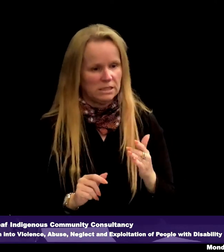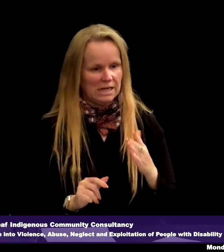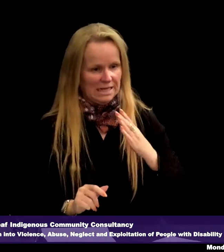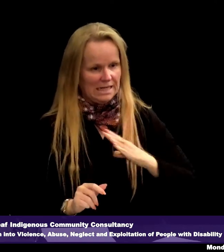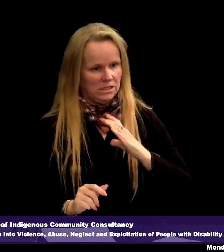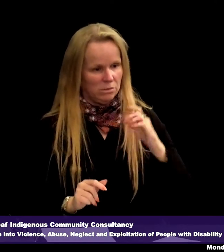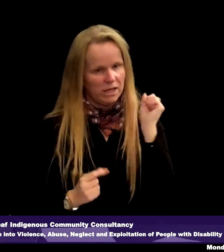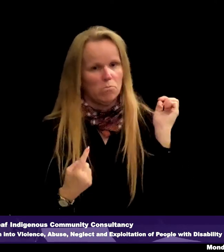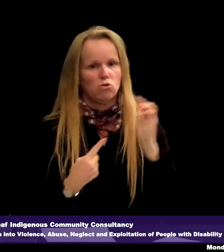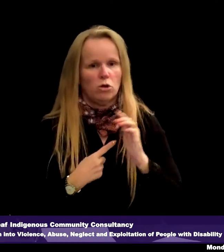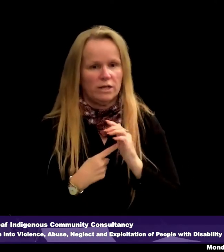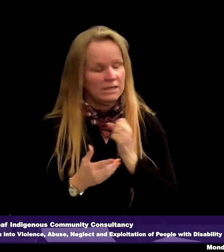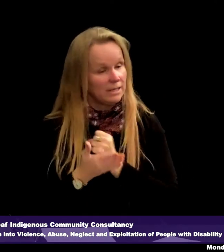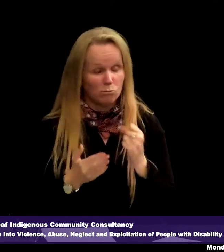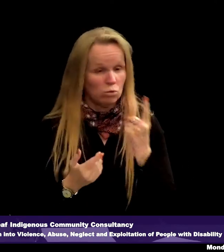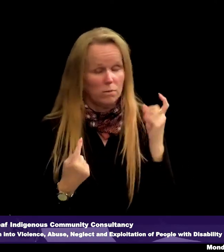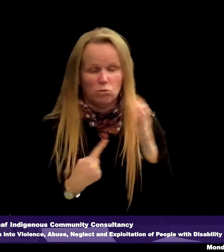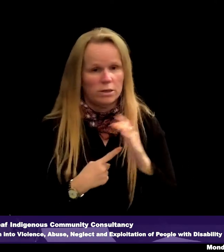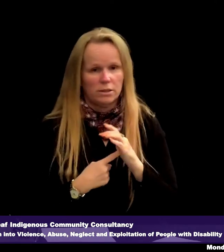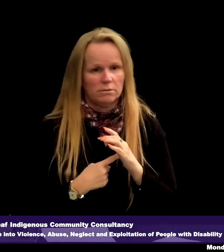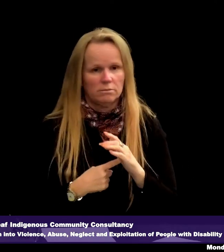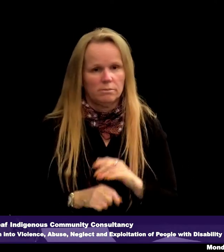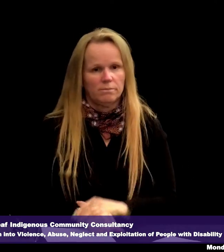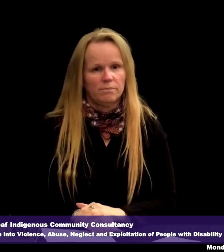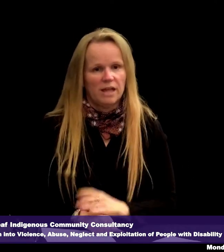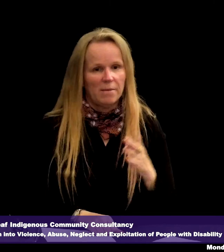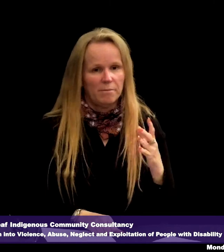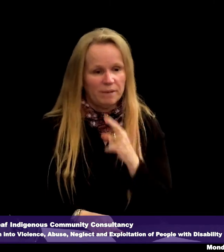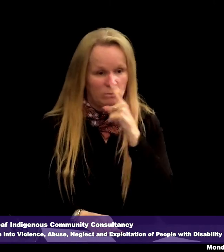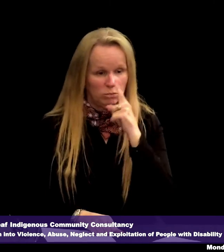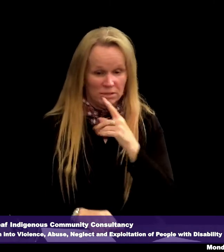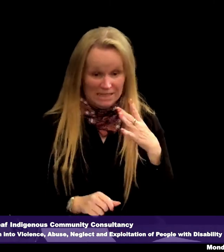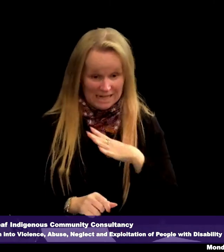Cultural competence, I think, needs to it be a priority. It needs to be a top priority.